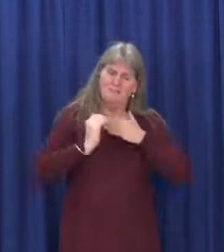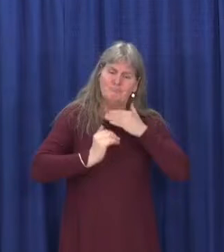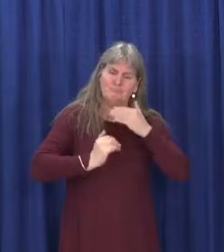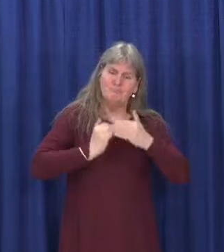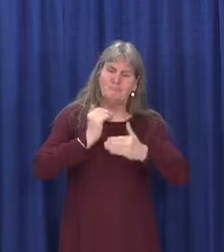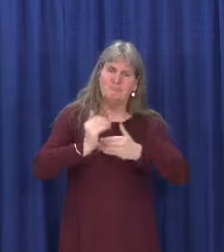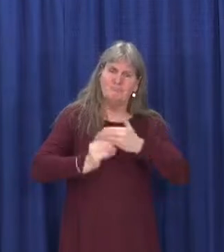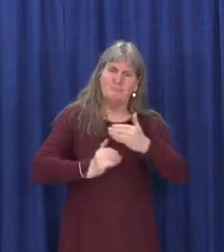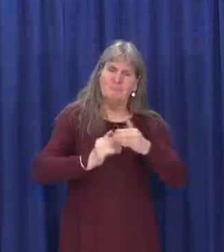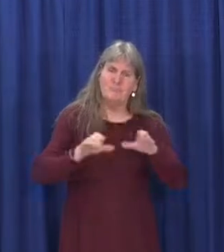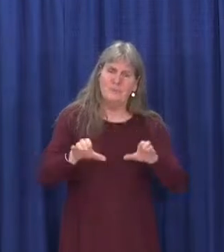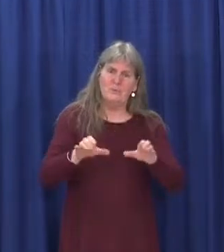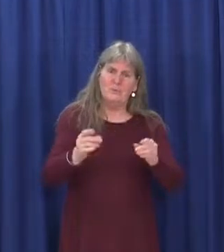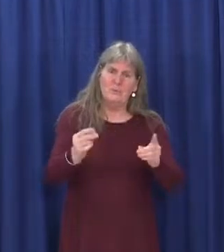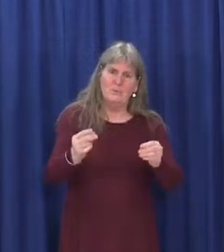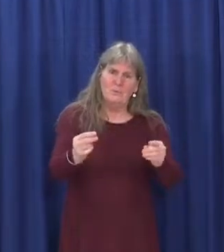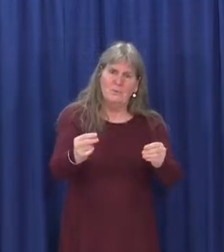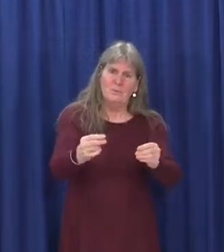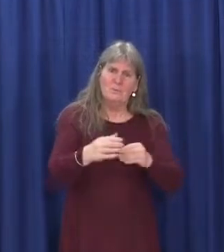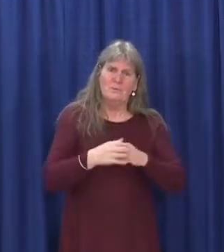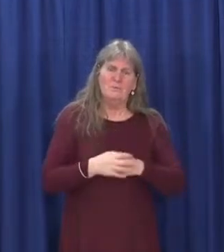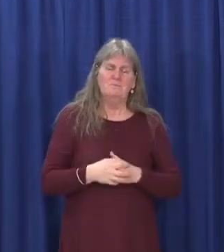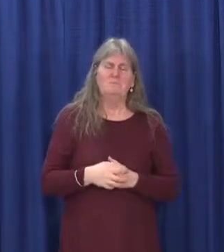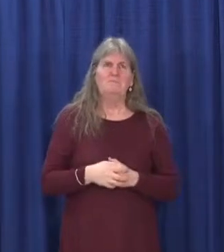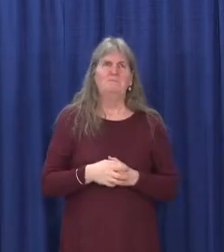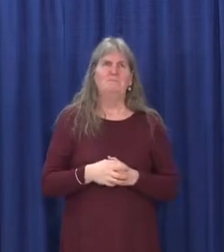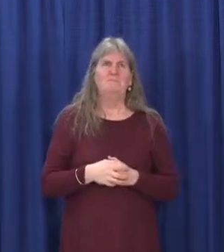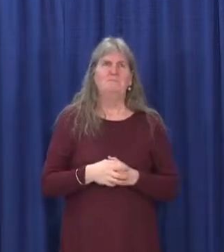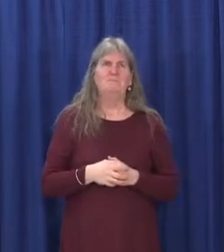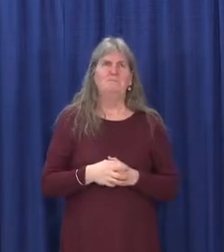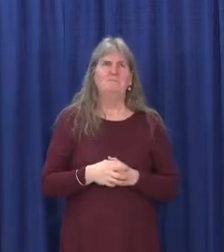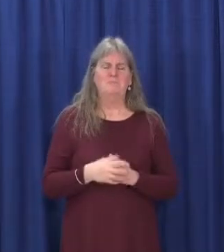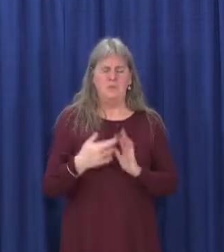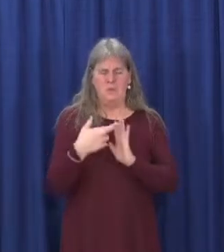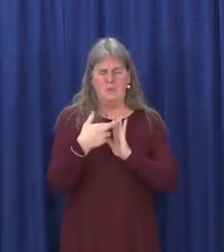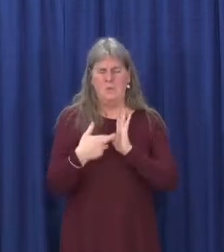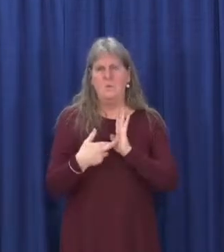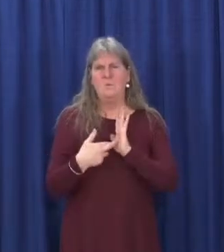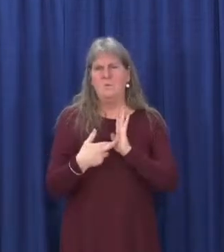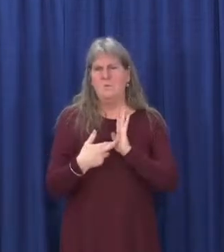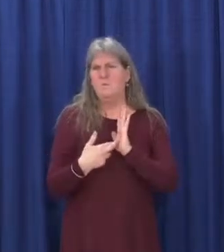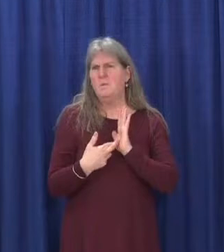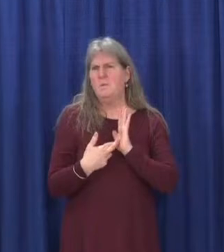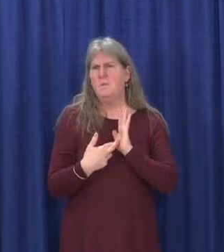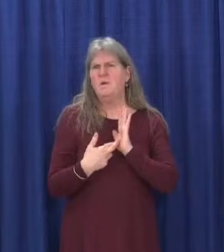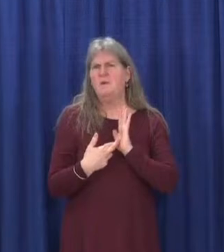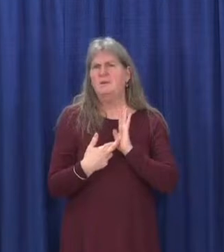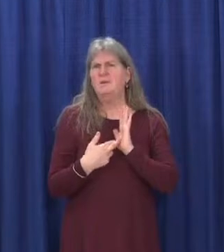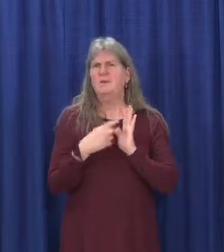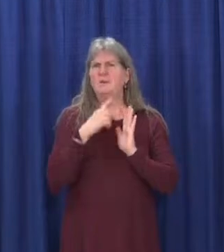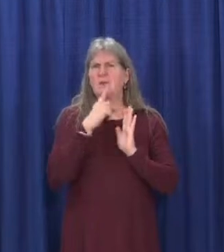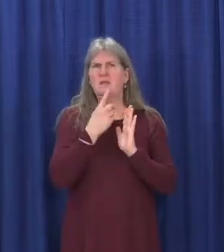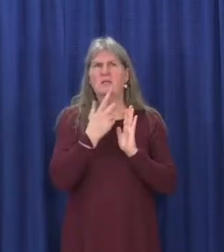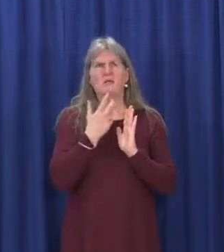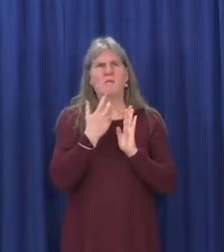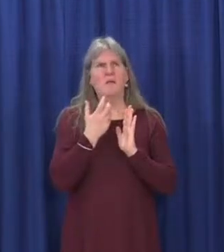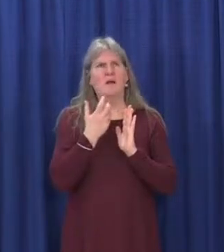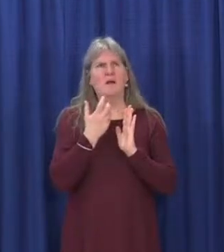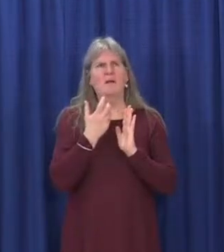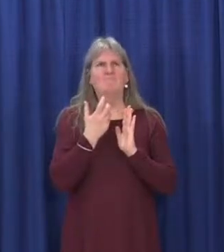the measures are really the least restrictive means meaning the least-- the least